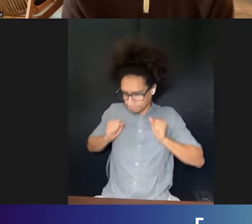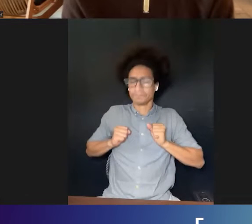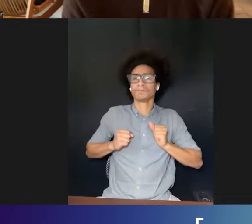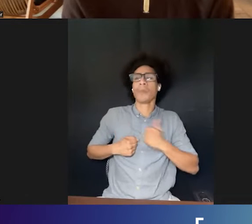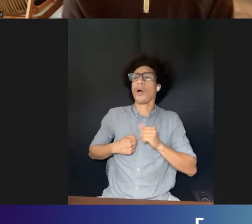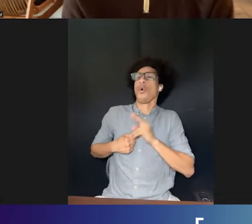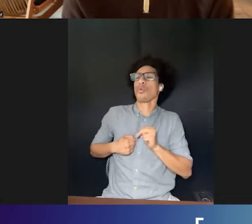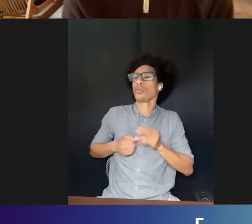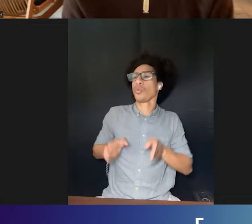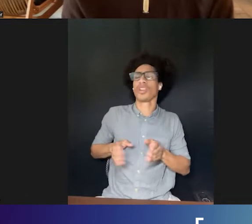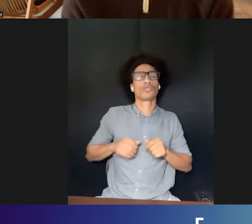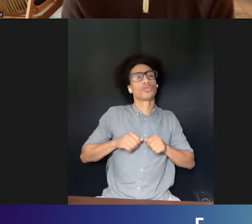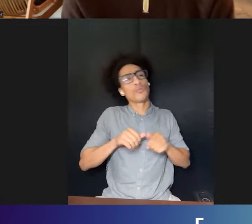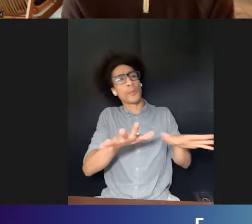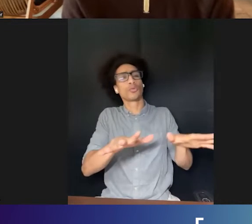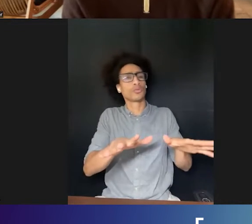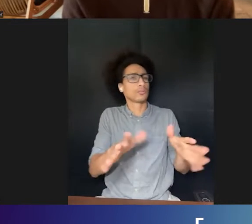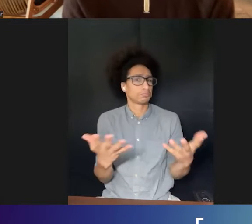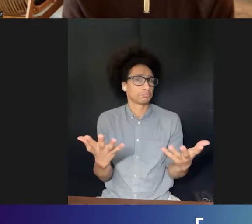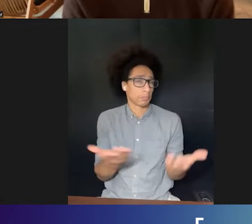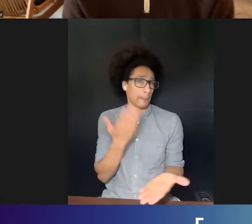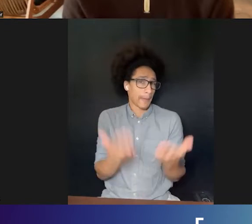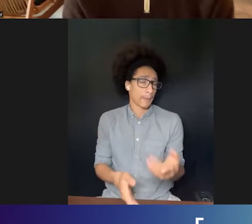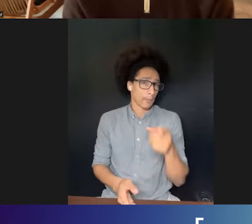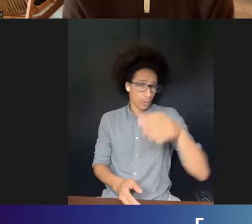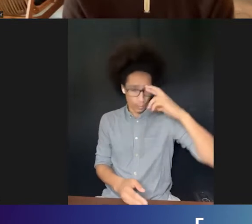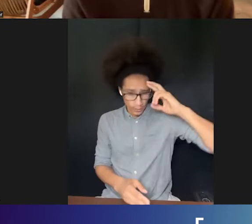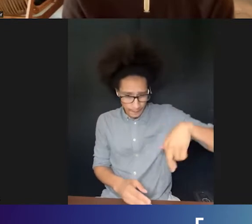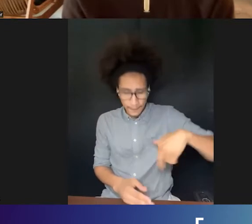yeah. Where you have found that waiting was perhaps